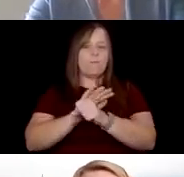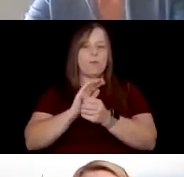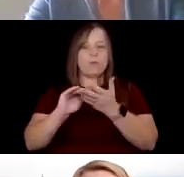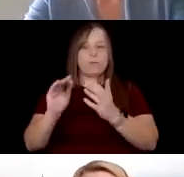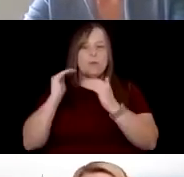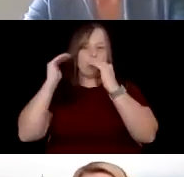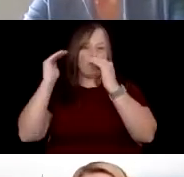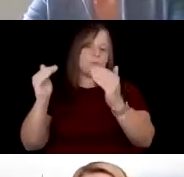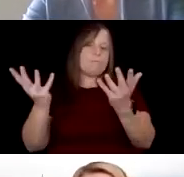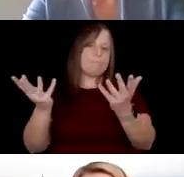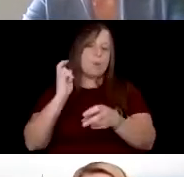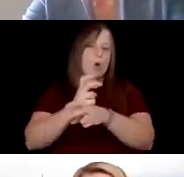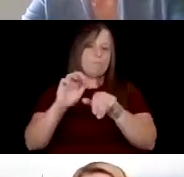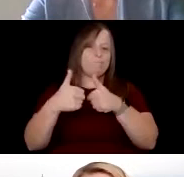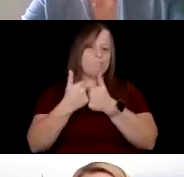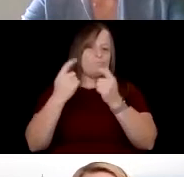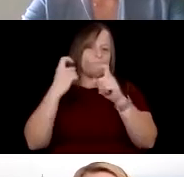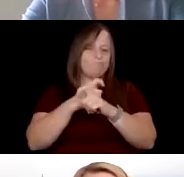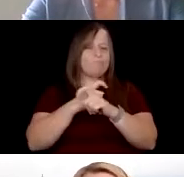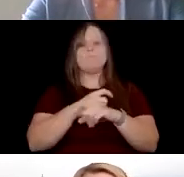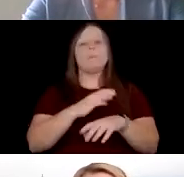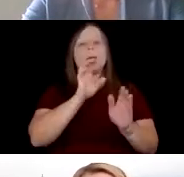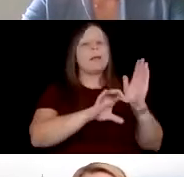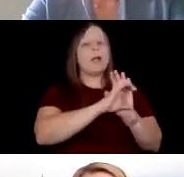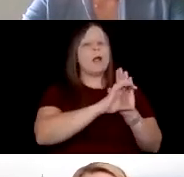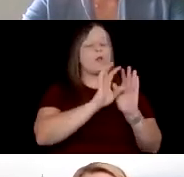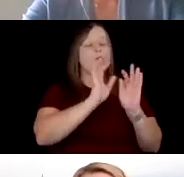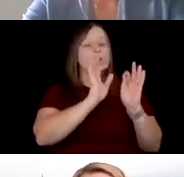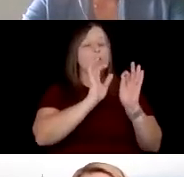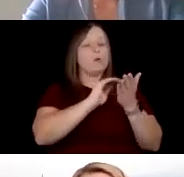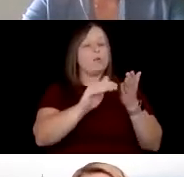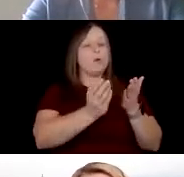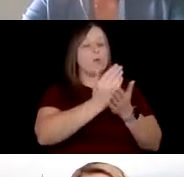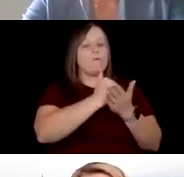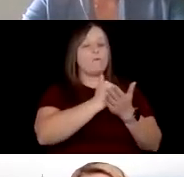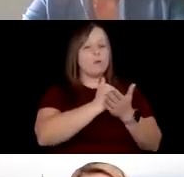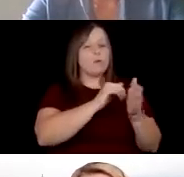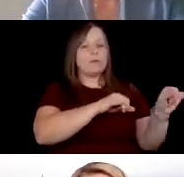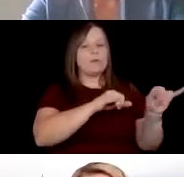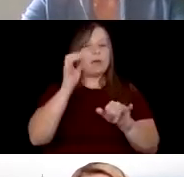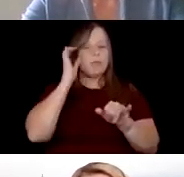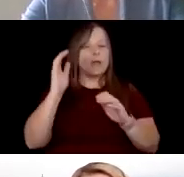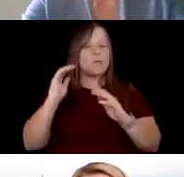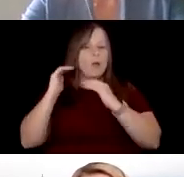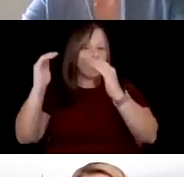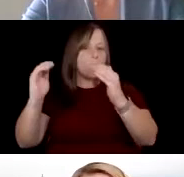And you can apply for a character of discharge review using the same evidence that you would use for an upgrade, showing that you had